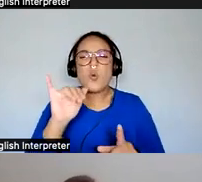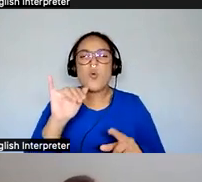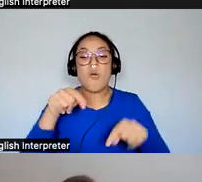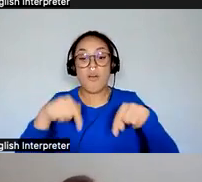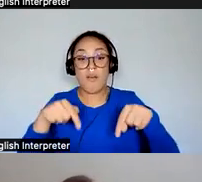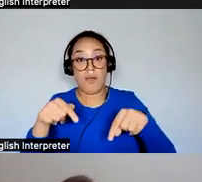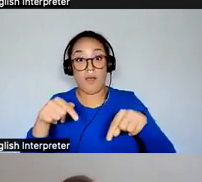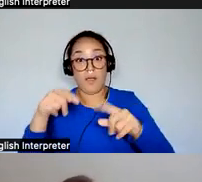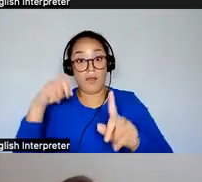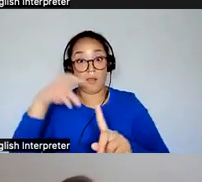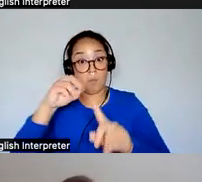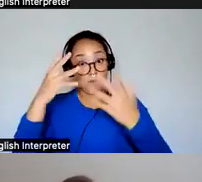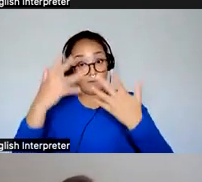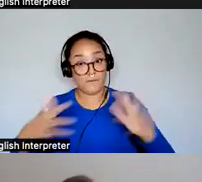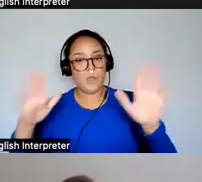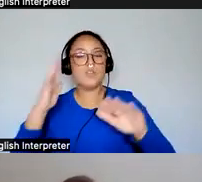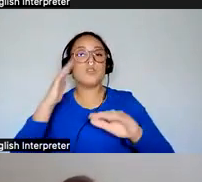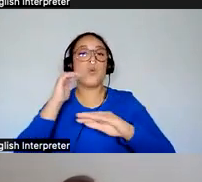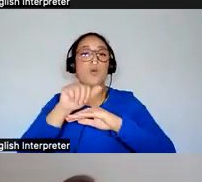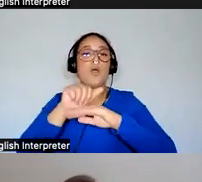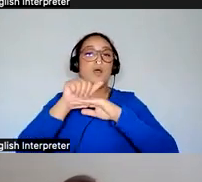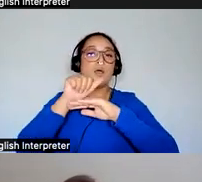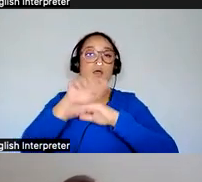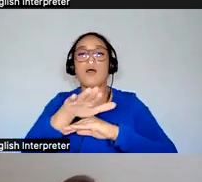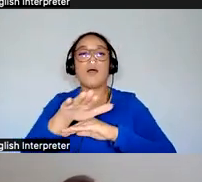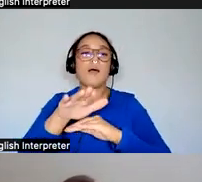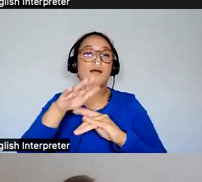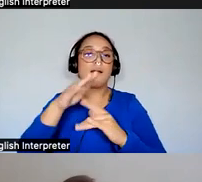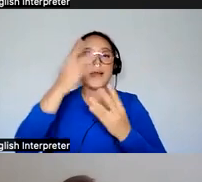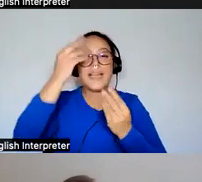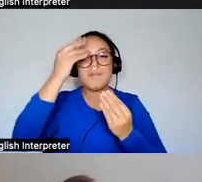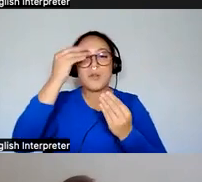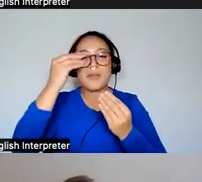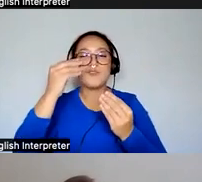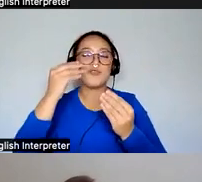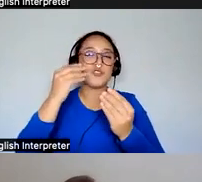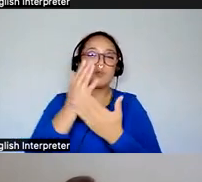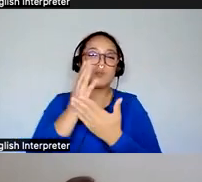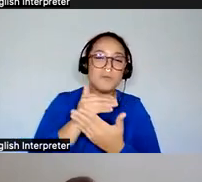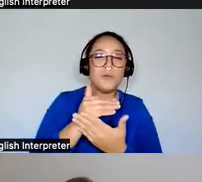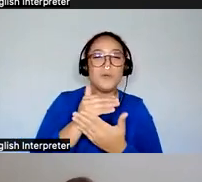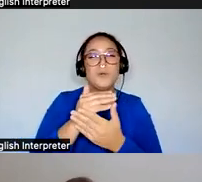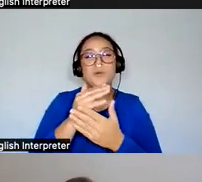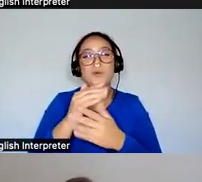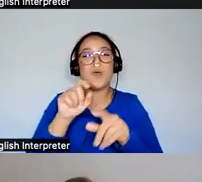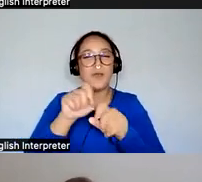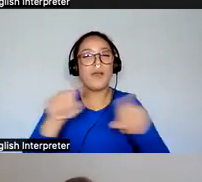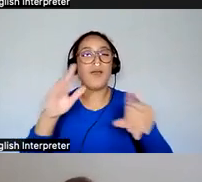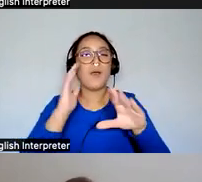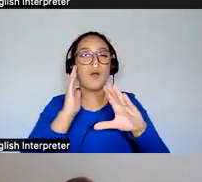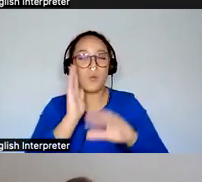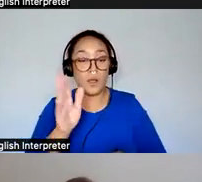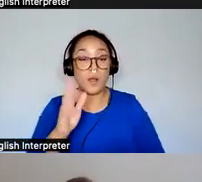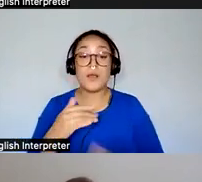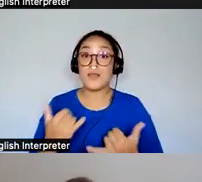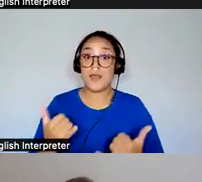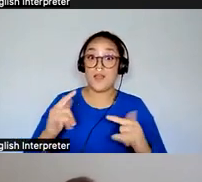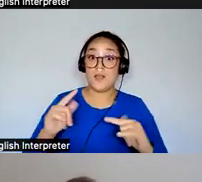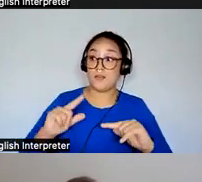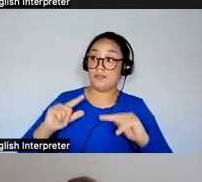Right now, I would like to turn it over to our amazing partner, Black Creek Community